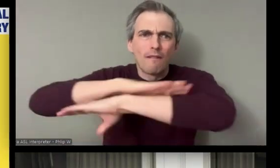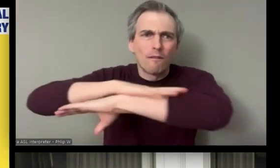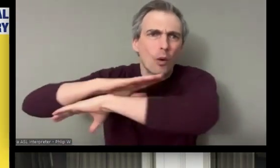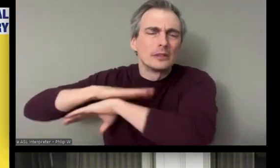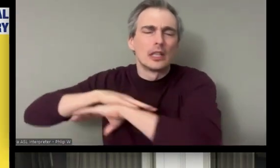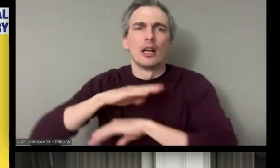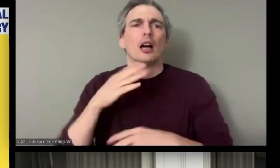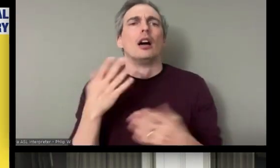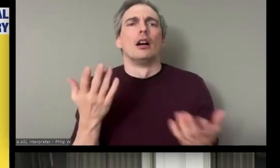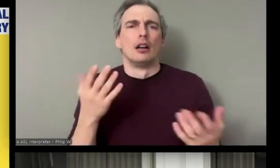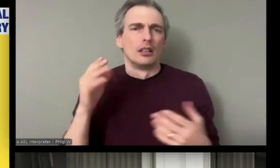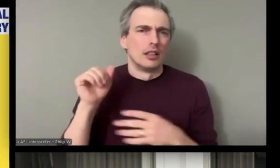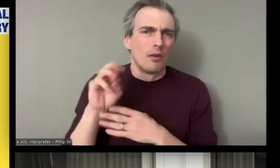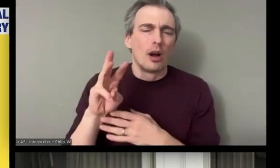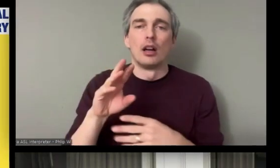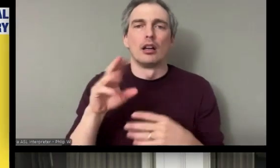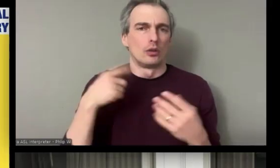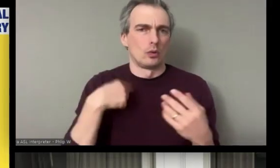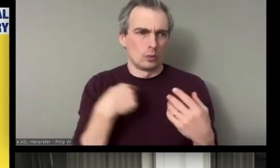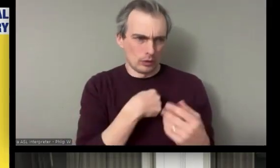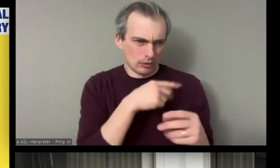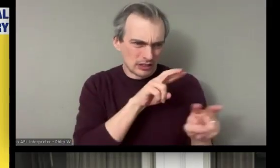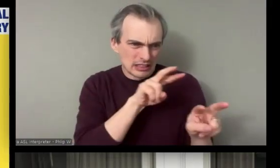sure that it was accessible. And available to everyone.